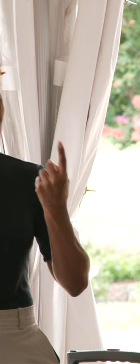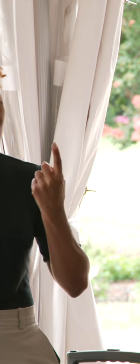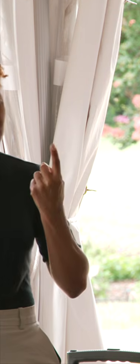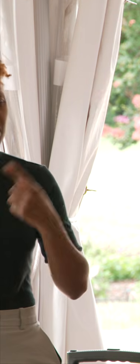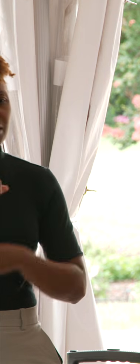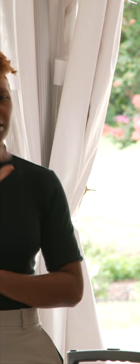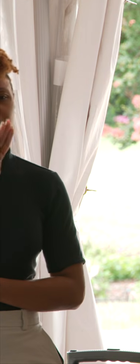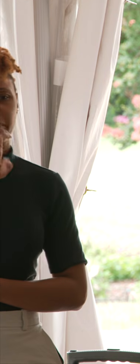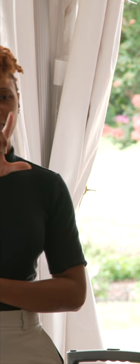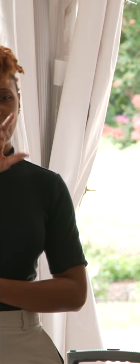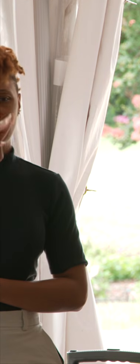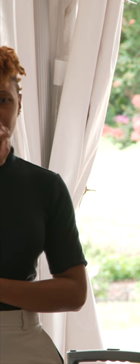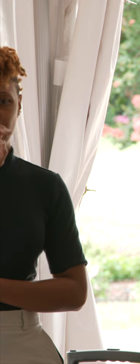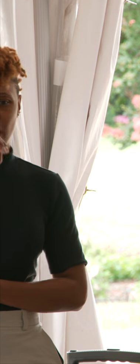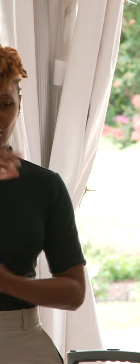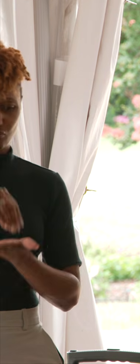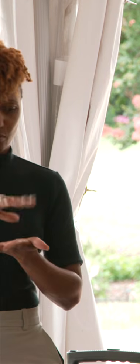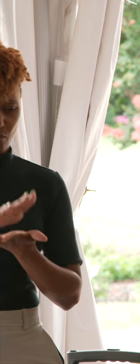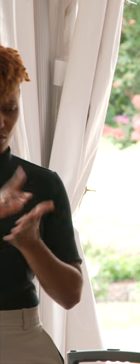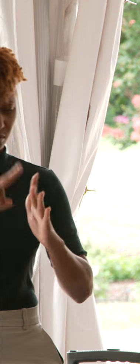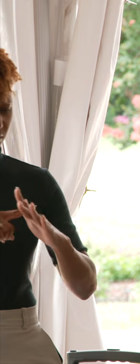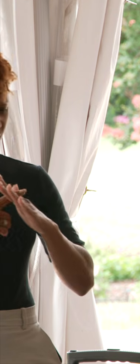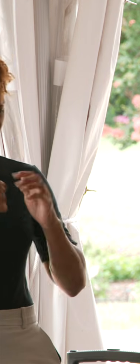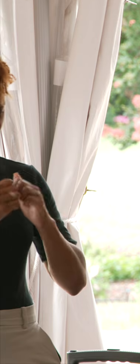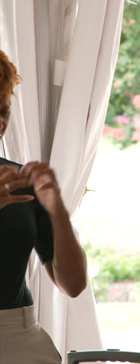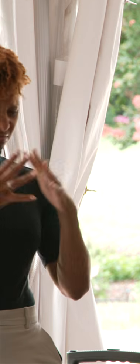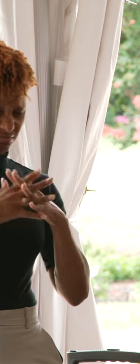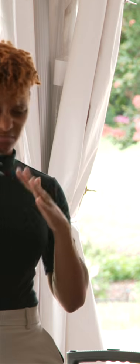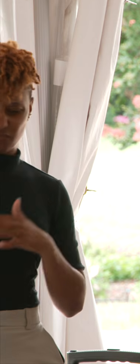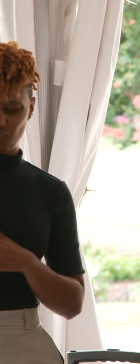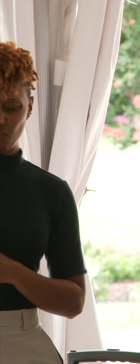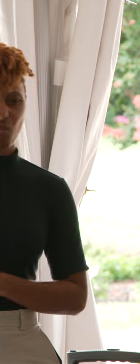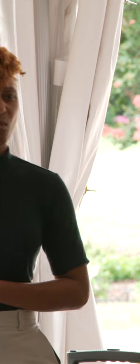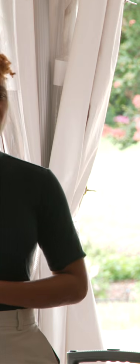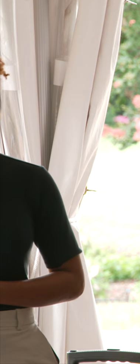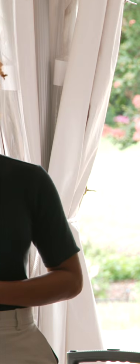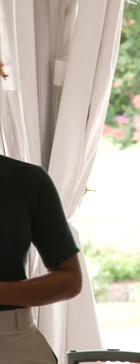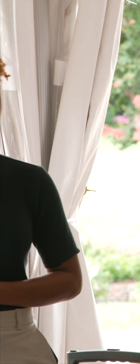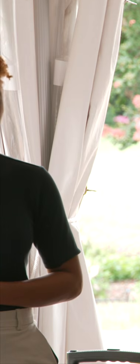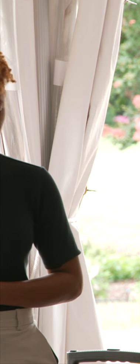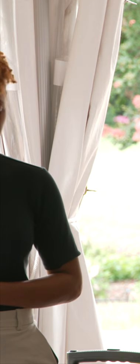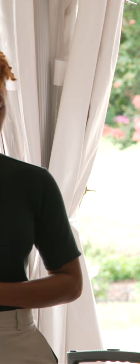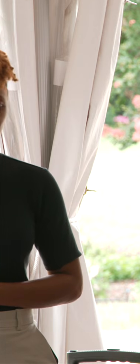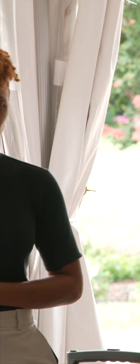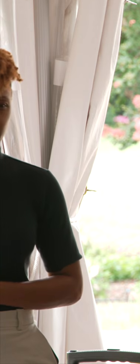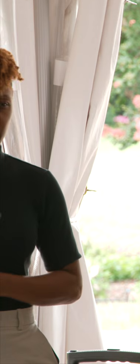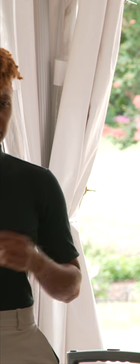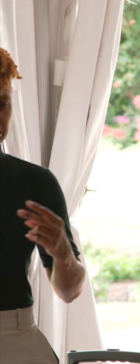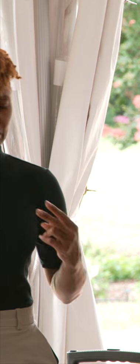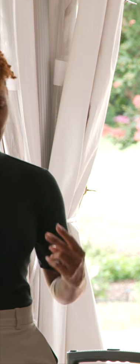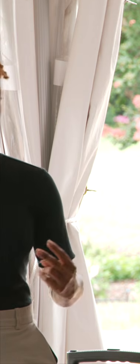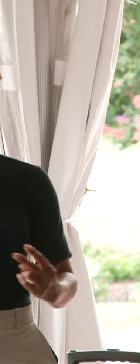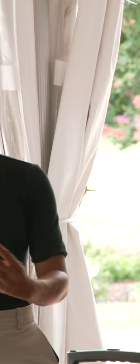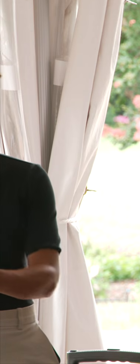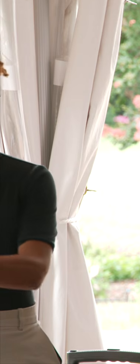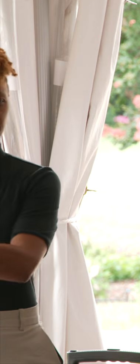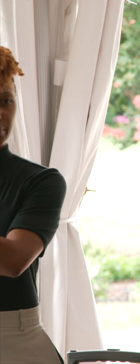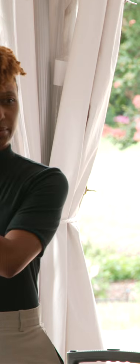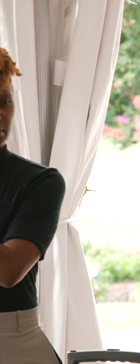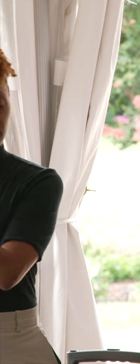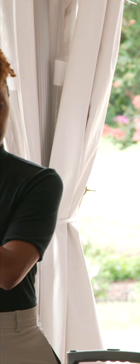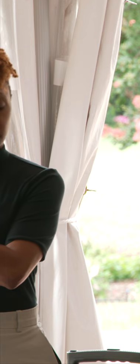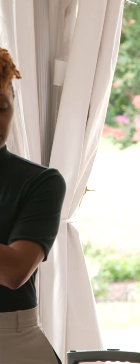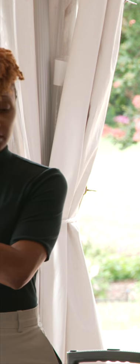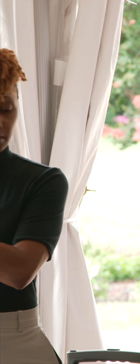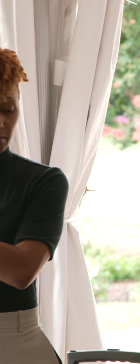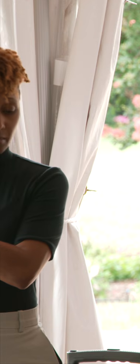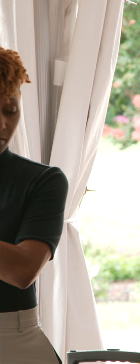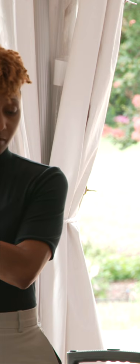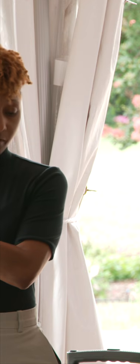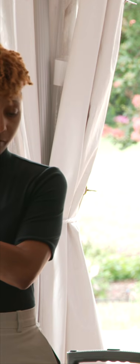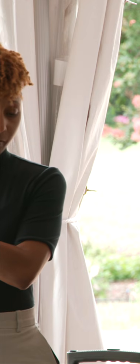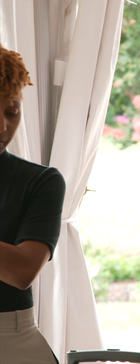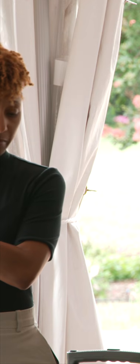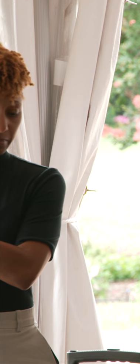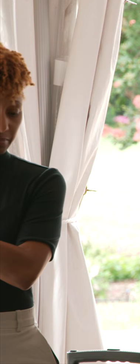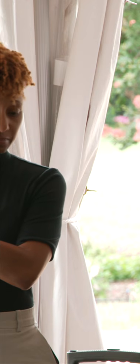came about and why it was necessary, we have to look back at how we got here.